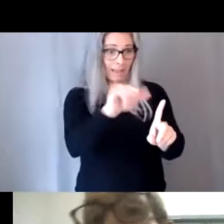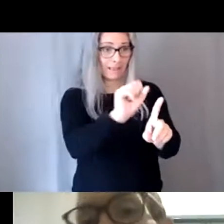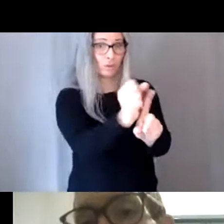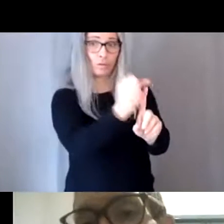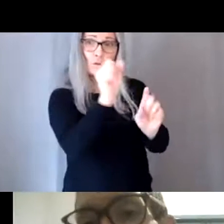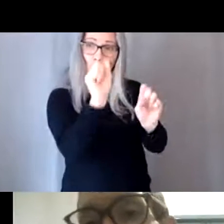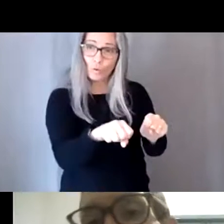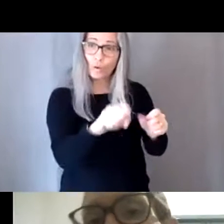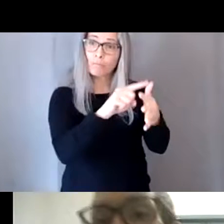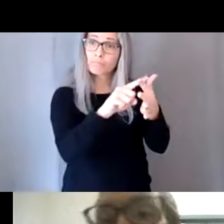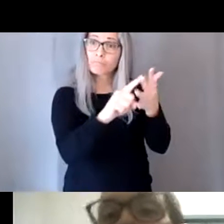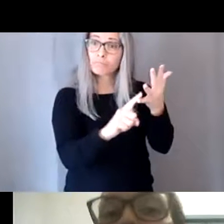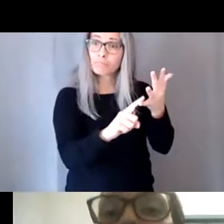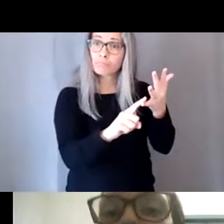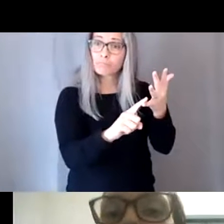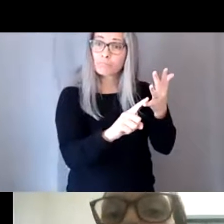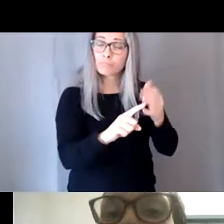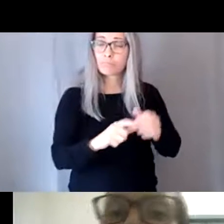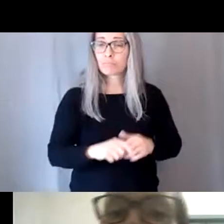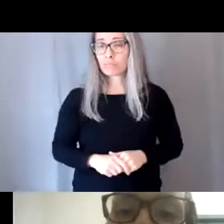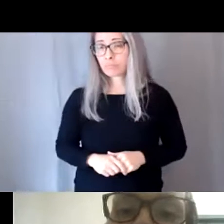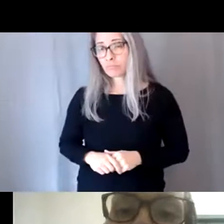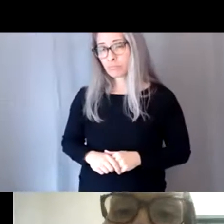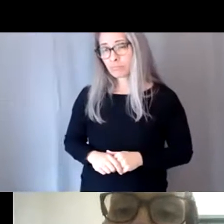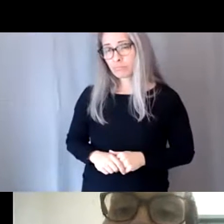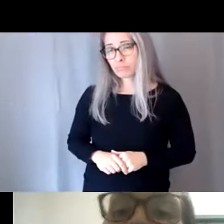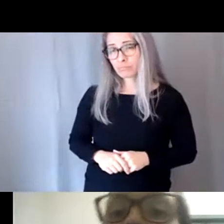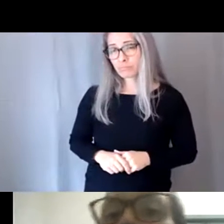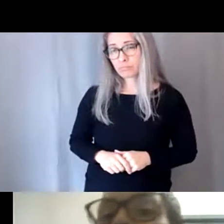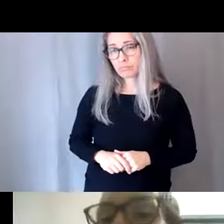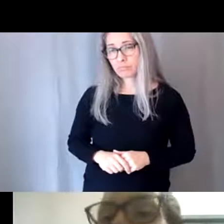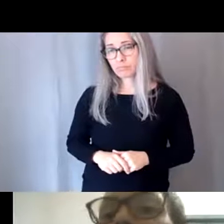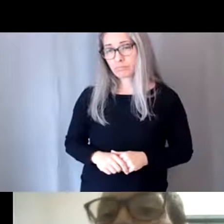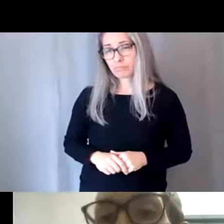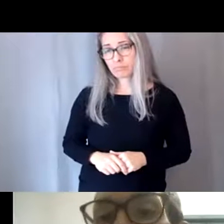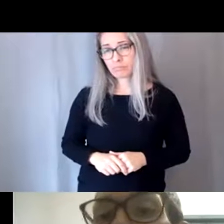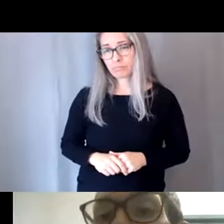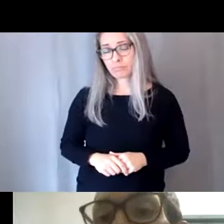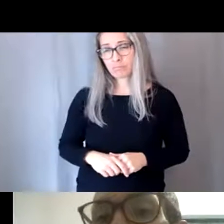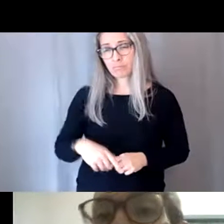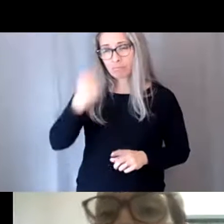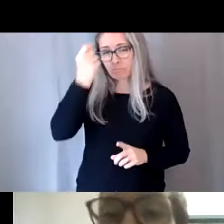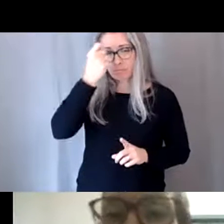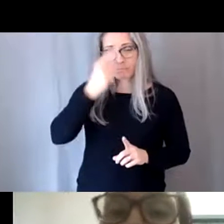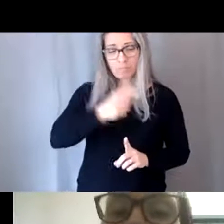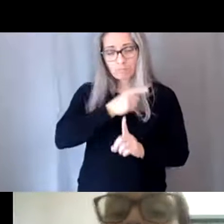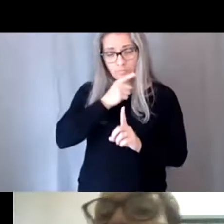but the culturally specifically ideas that are rooted in the Brazilian society